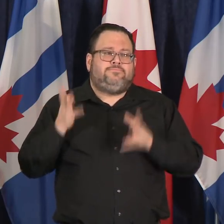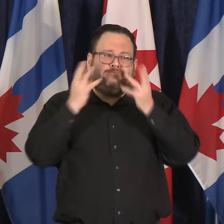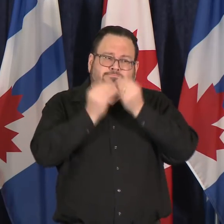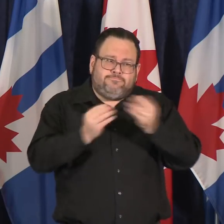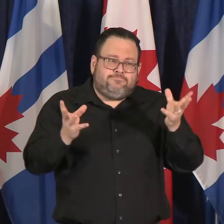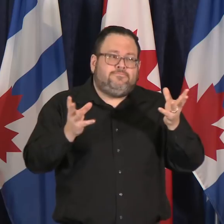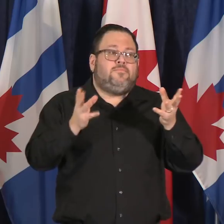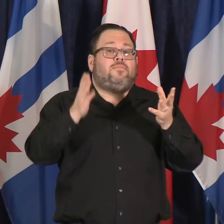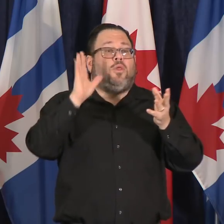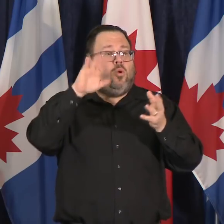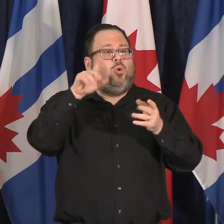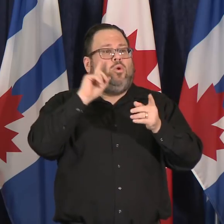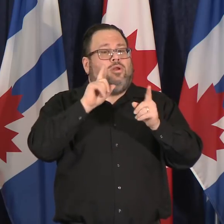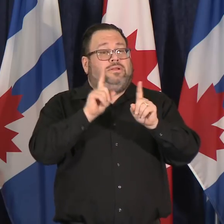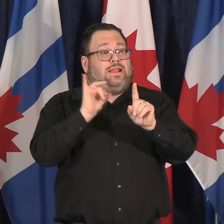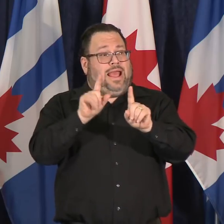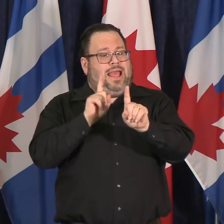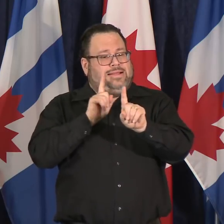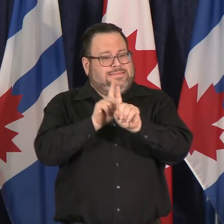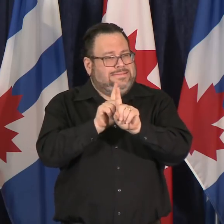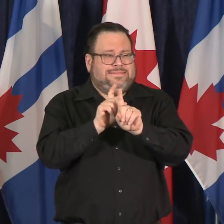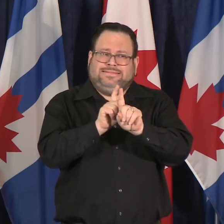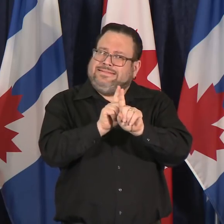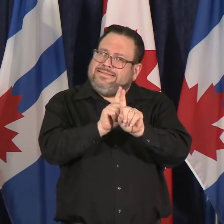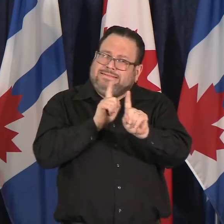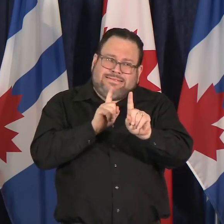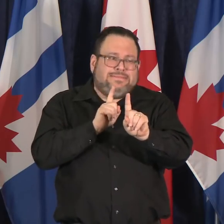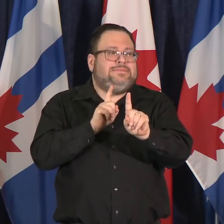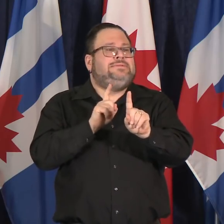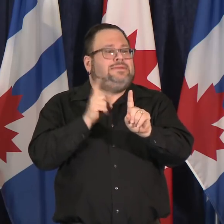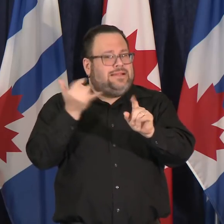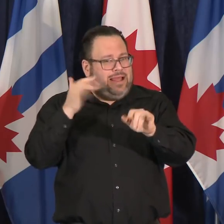the advice and follow the recommendations whether as individual